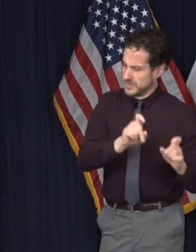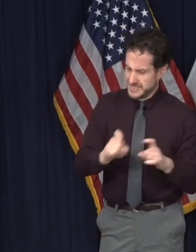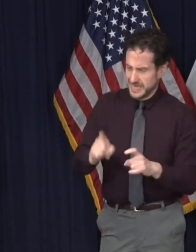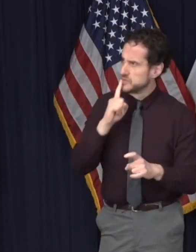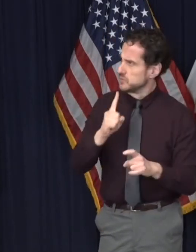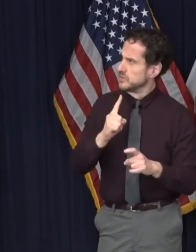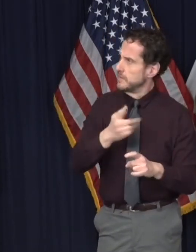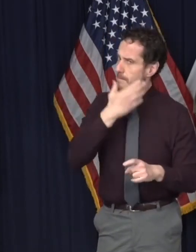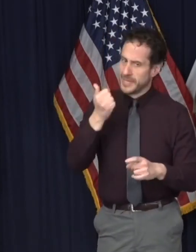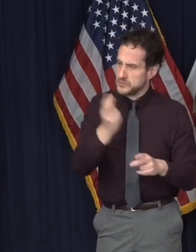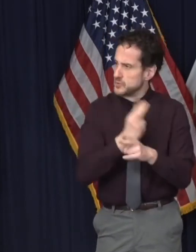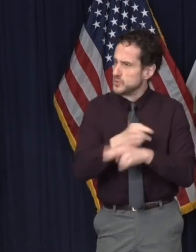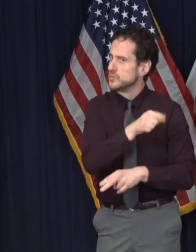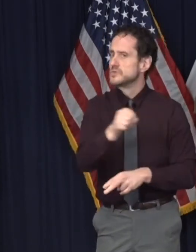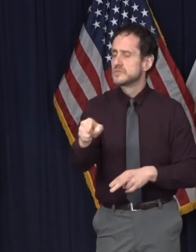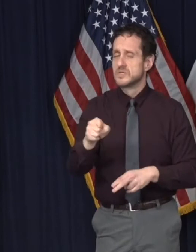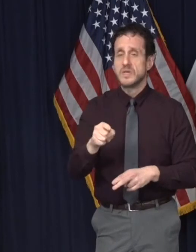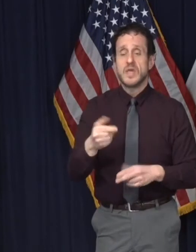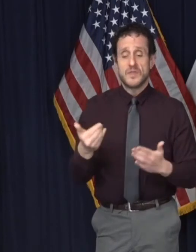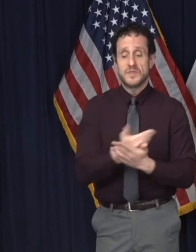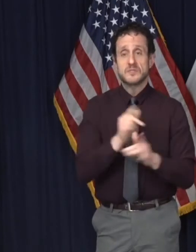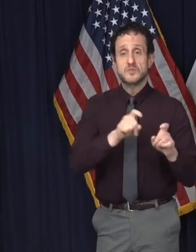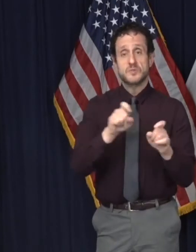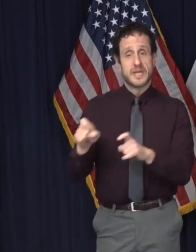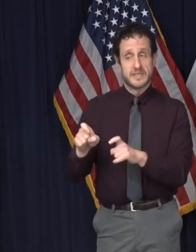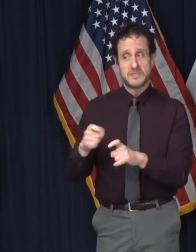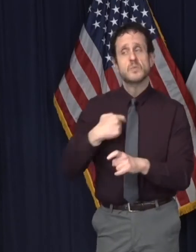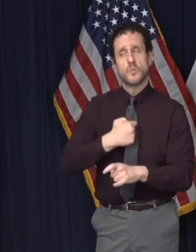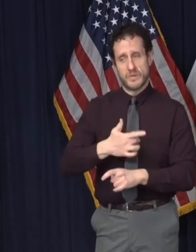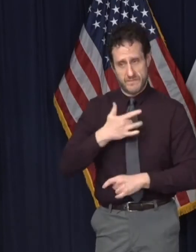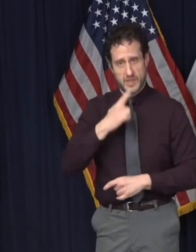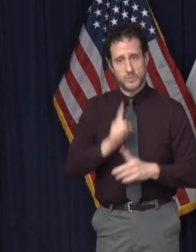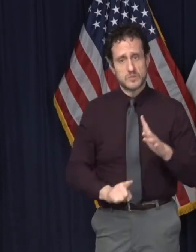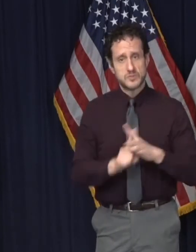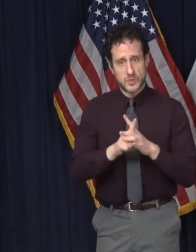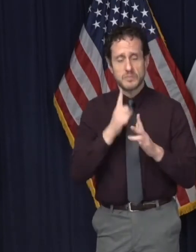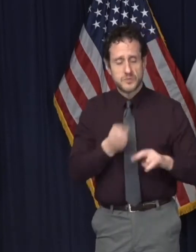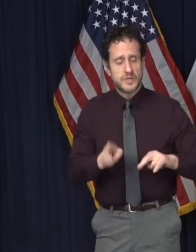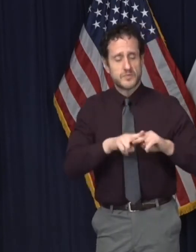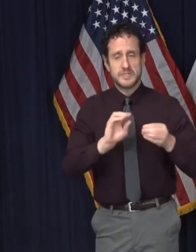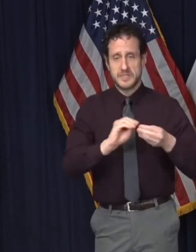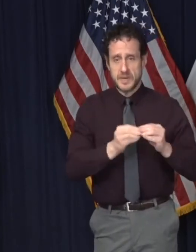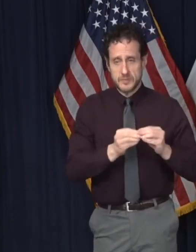IMPACT. THAT SAID, WE BELIEVE THIS NEW TEST CAPACITY WILL BEGIN TO SHOW